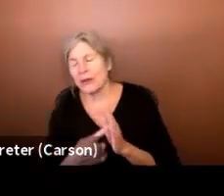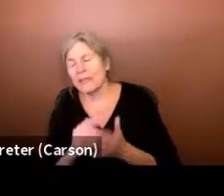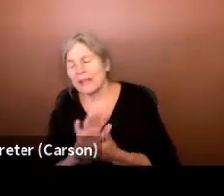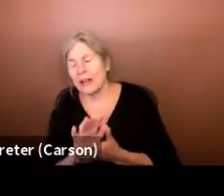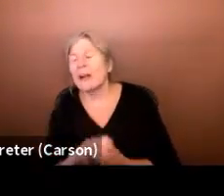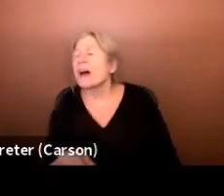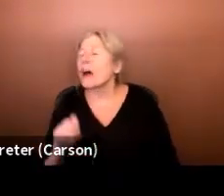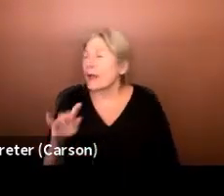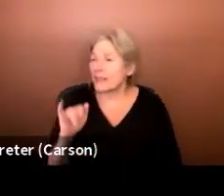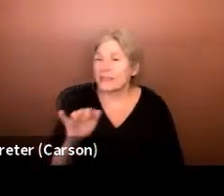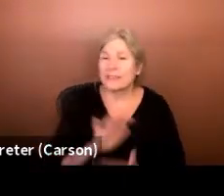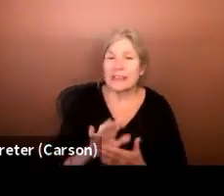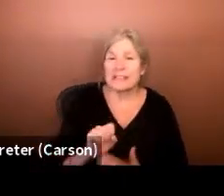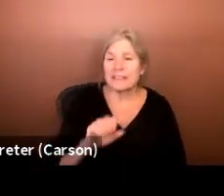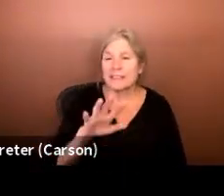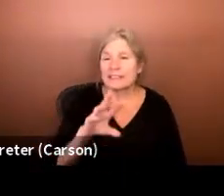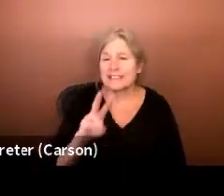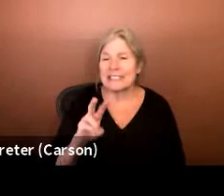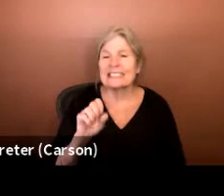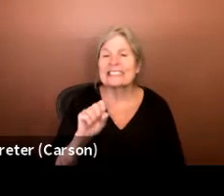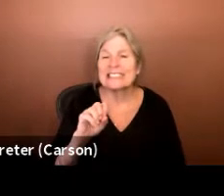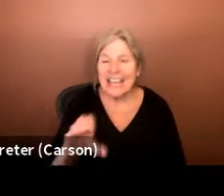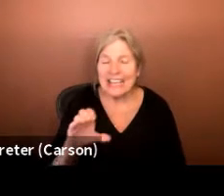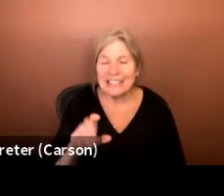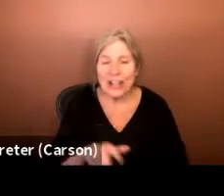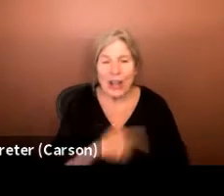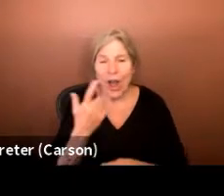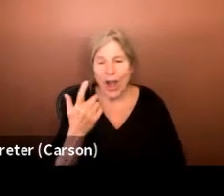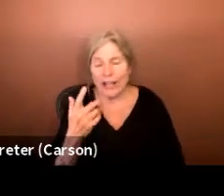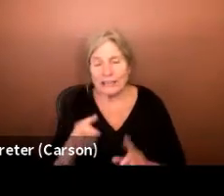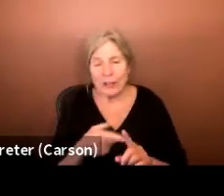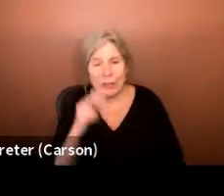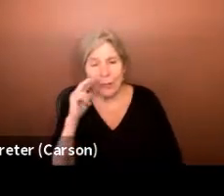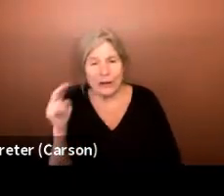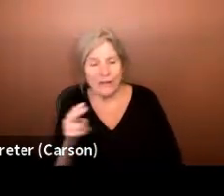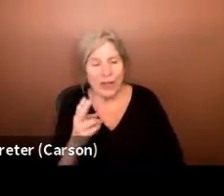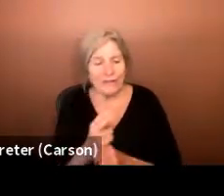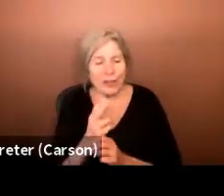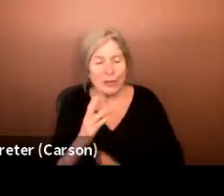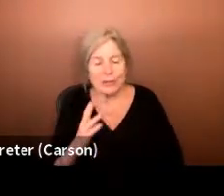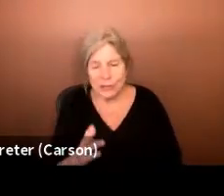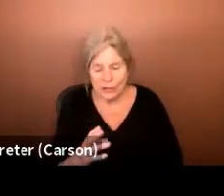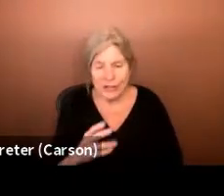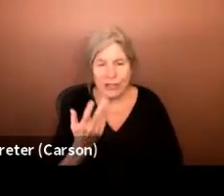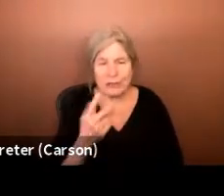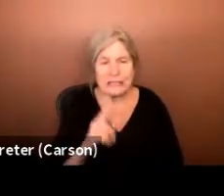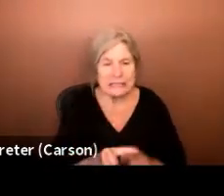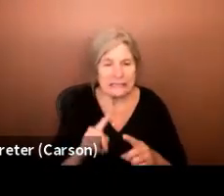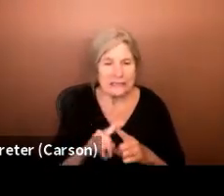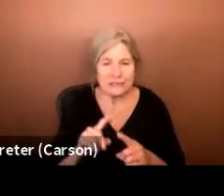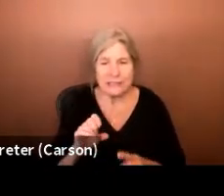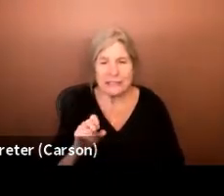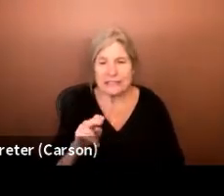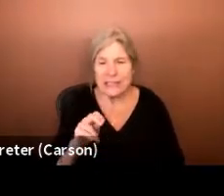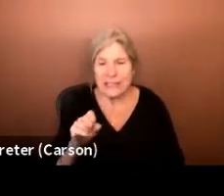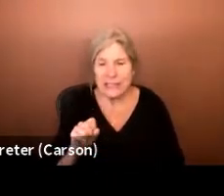56 seconds long filmed from the point of view of the user in three different scenes the video depicts the